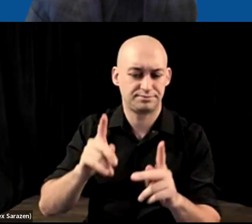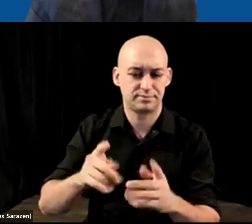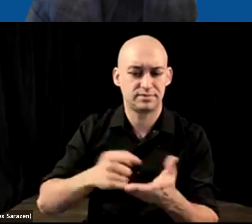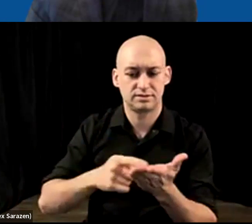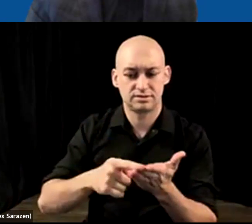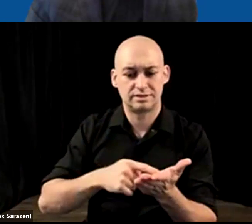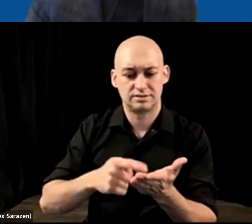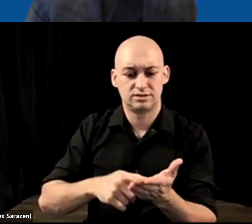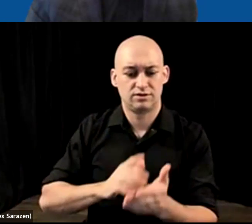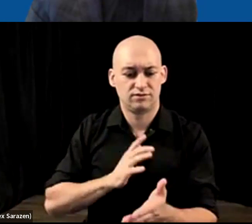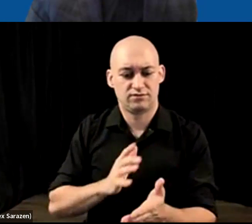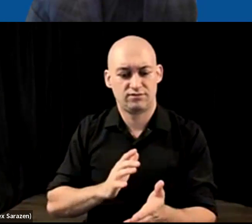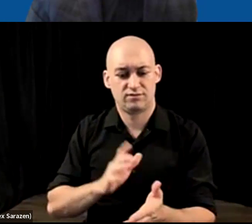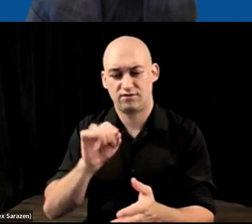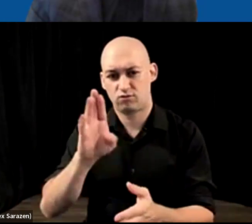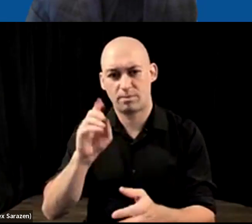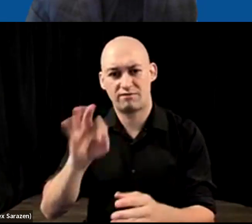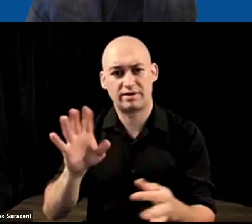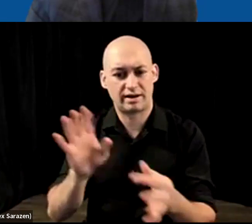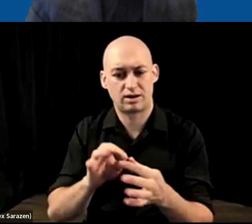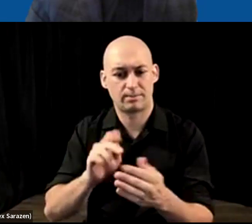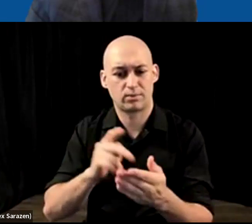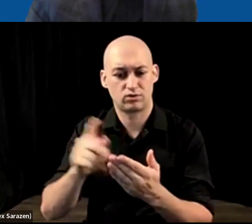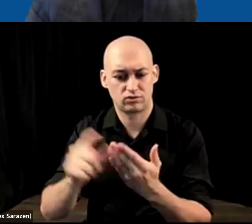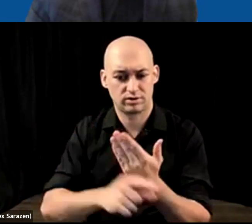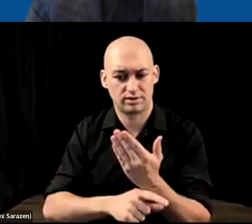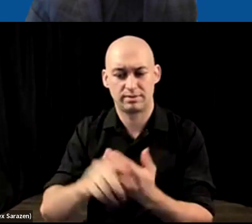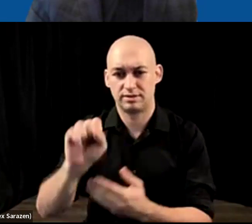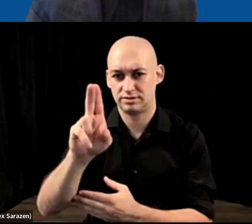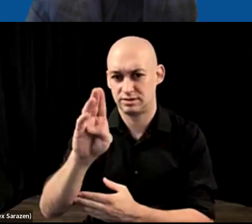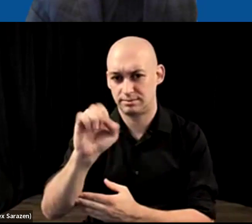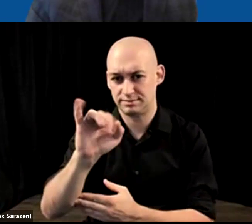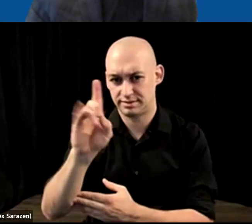Affordable Connectivity Program or subsidy program kind of replacements. So is there